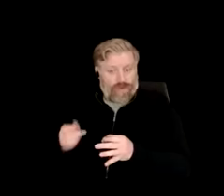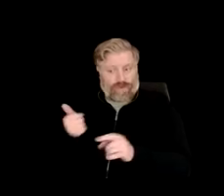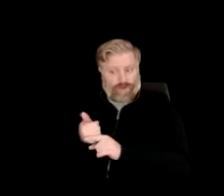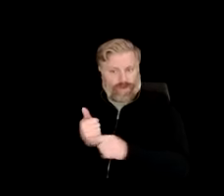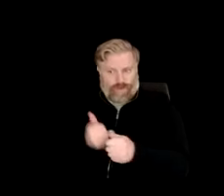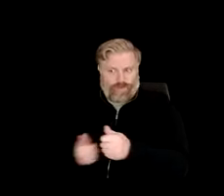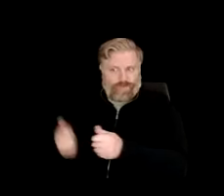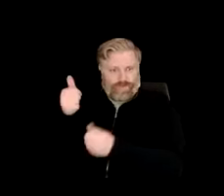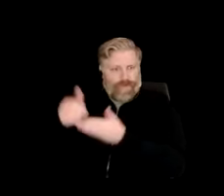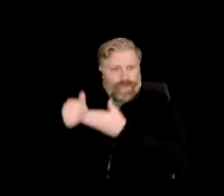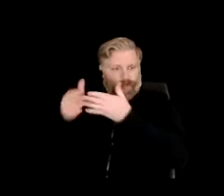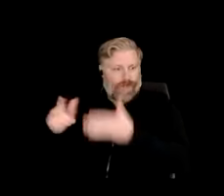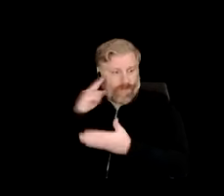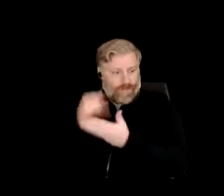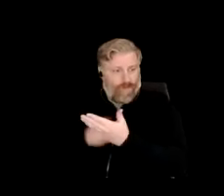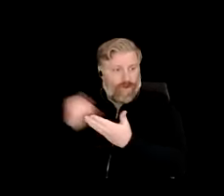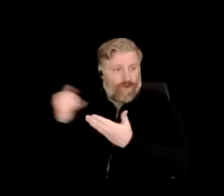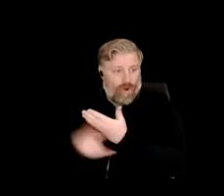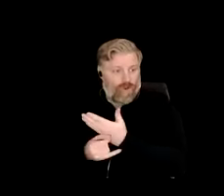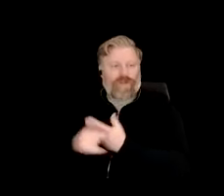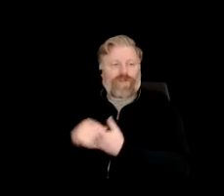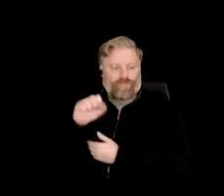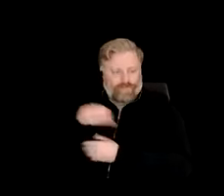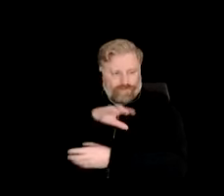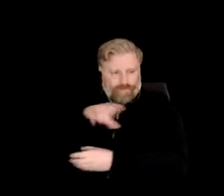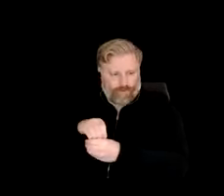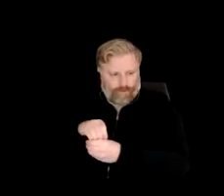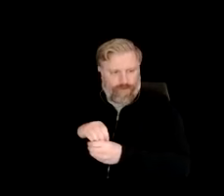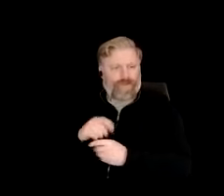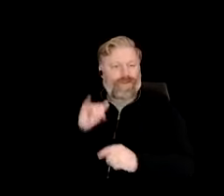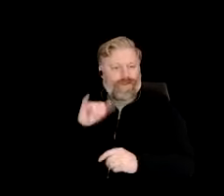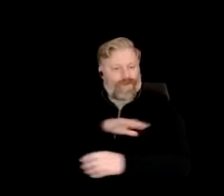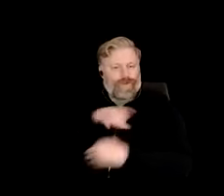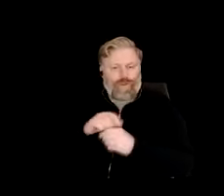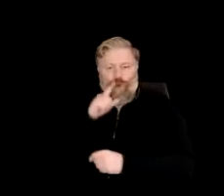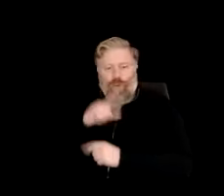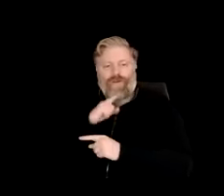which should include the people working on the project and some sort of senior or a significant role.